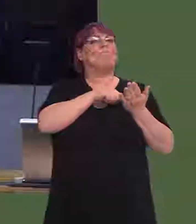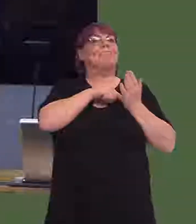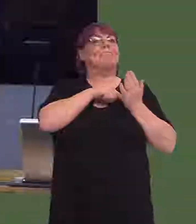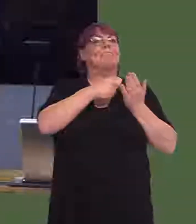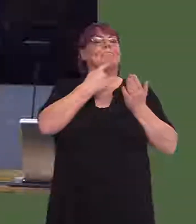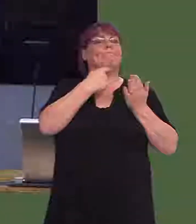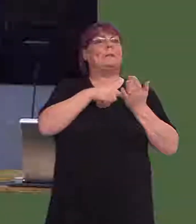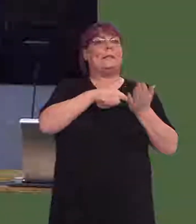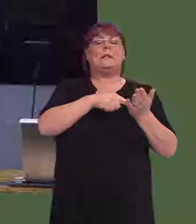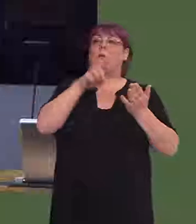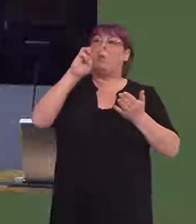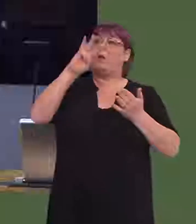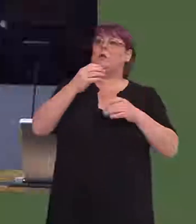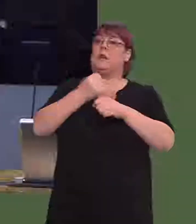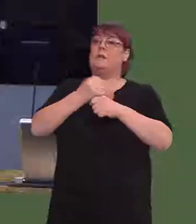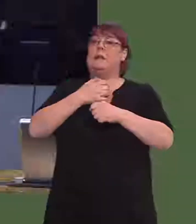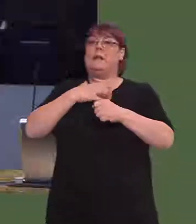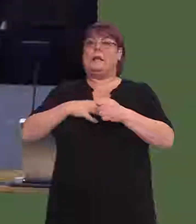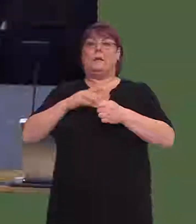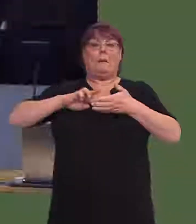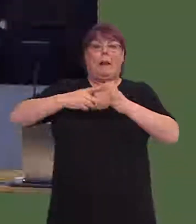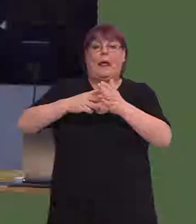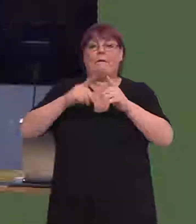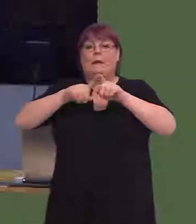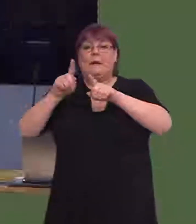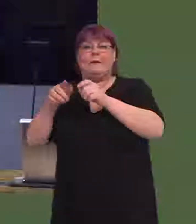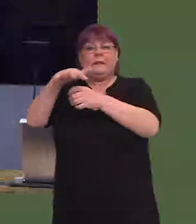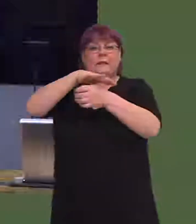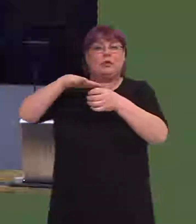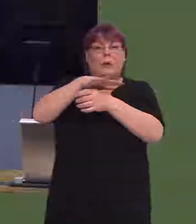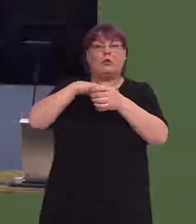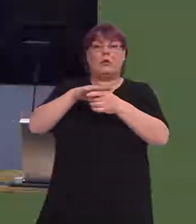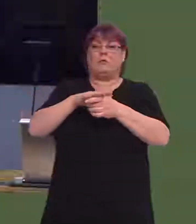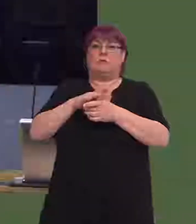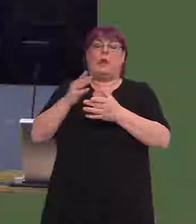Government to be doing more in terms of scenario planning, including a 'no deal' to prepare for Wales.